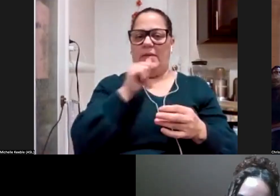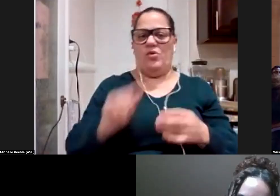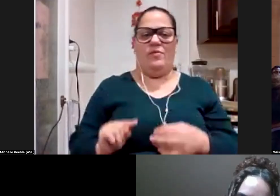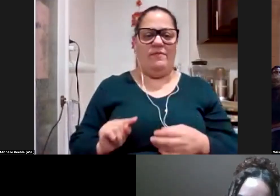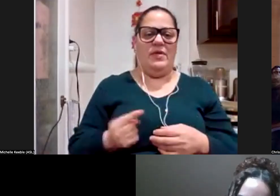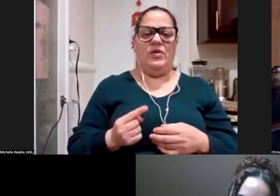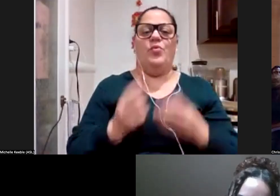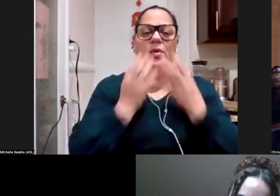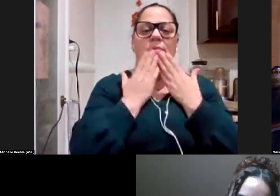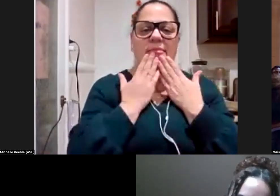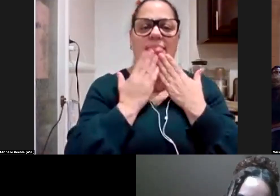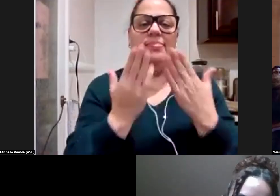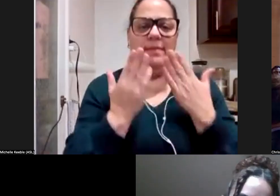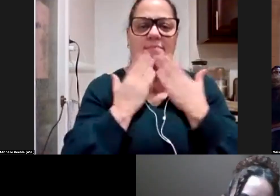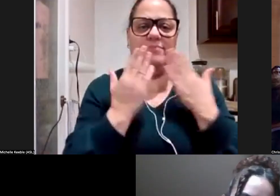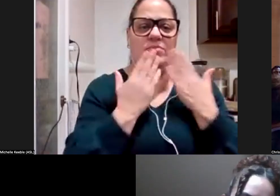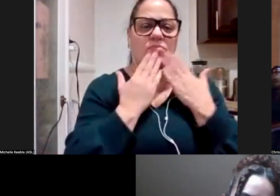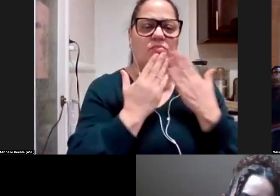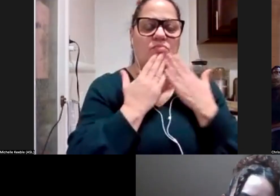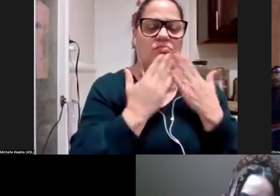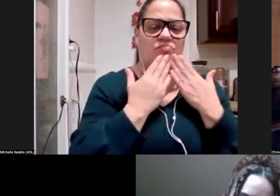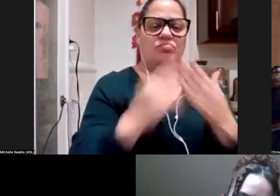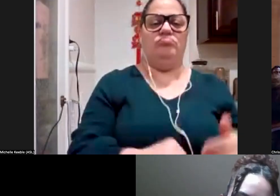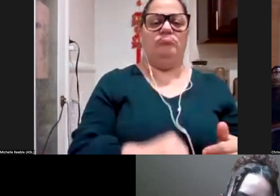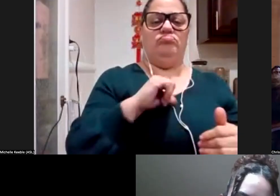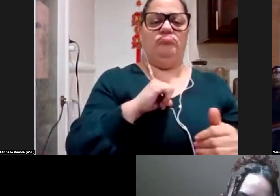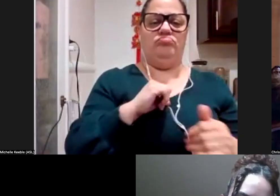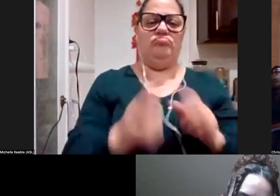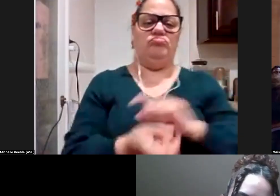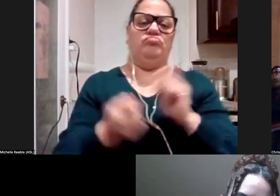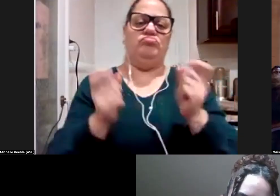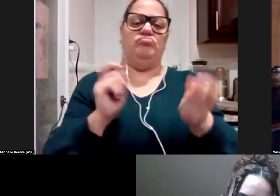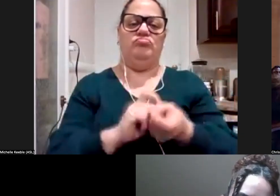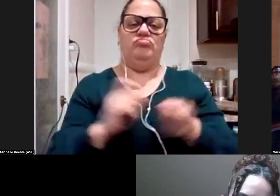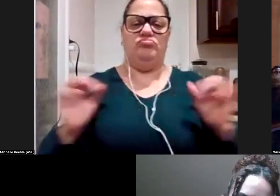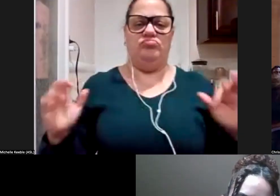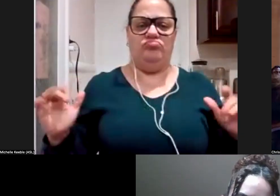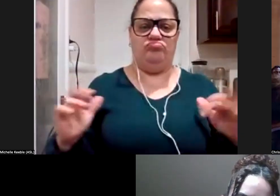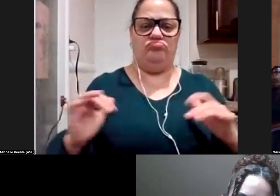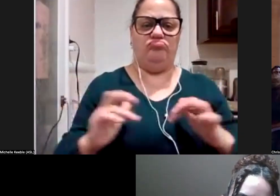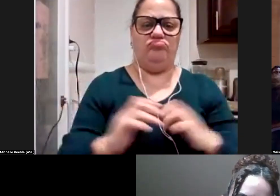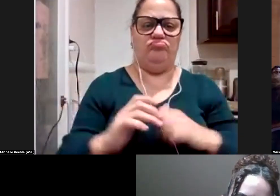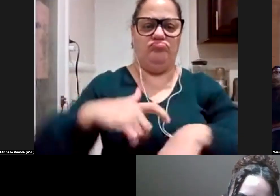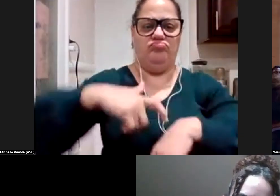grateful. And we'll be emboldened to grow the collection in ways where over time everyone